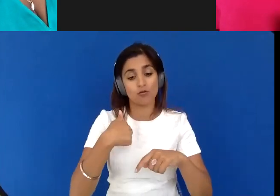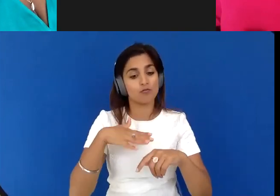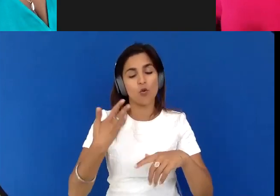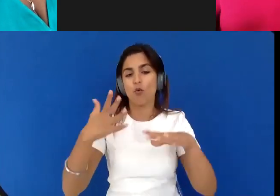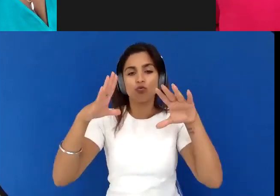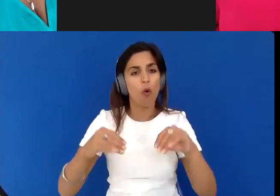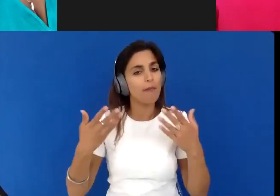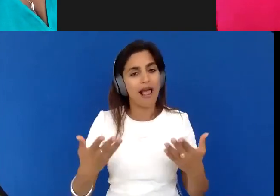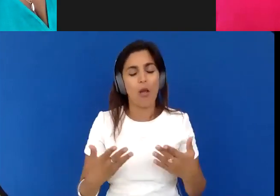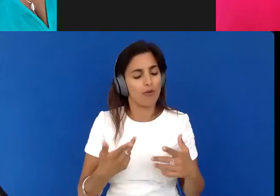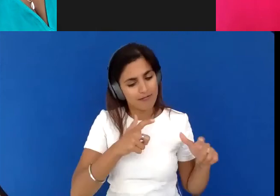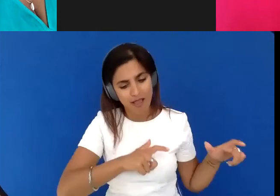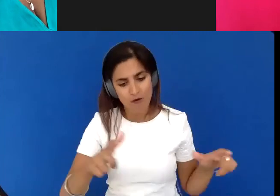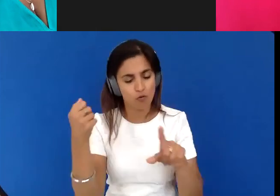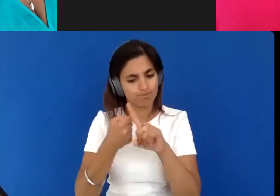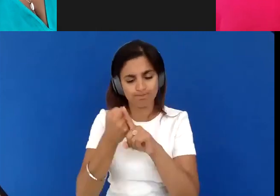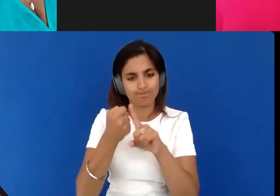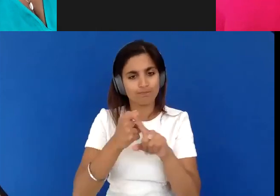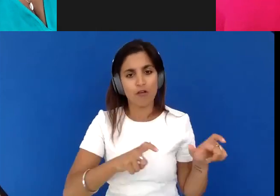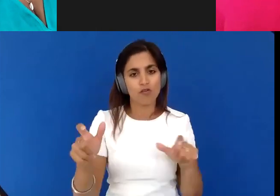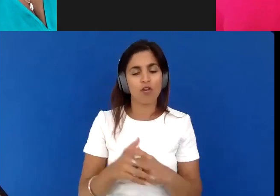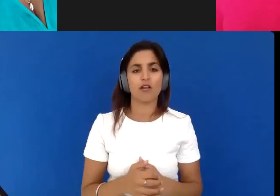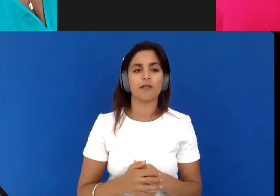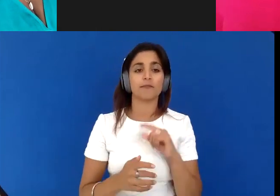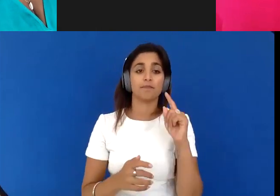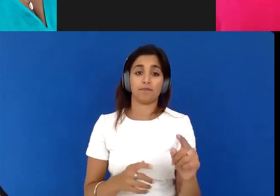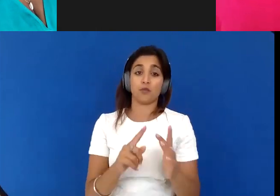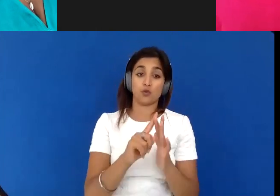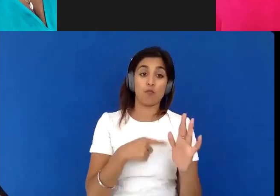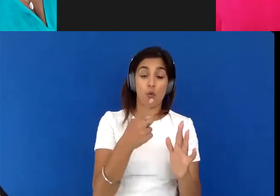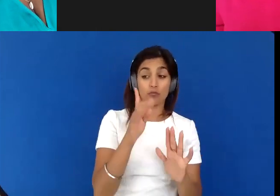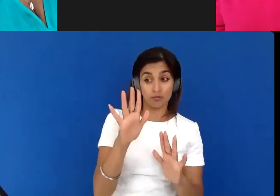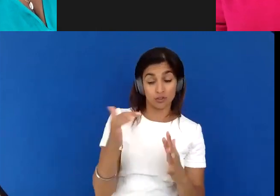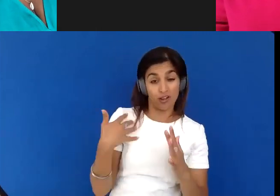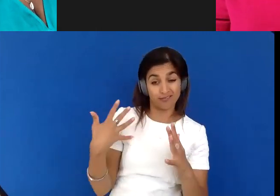just emphasize the fact that's why we created Triple Cripples for this very